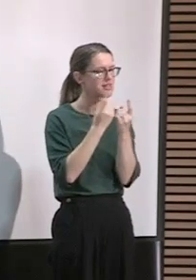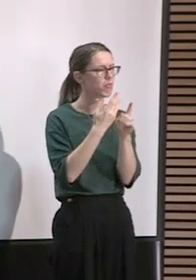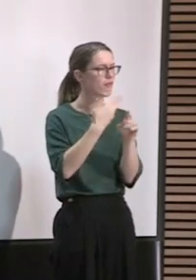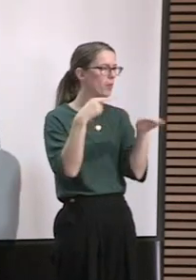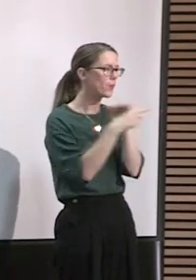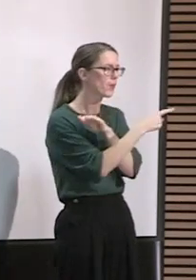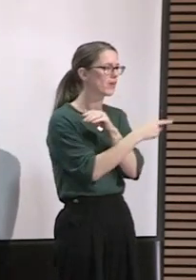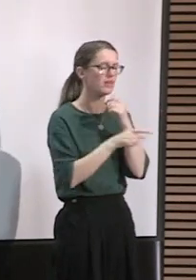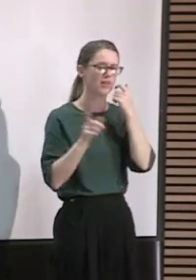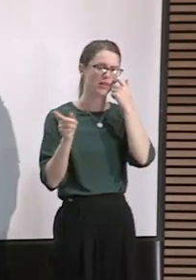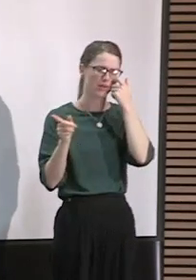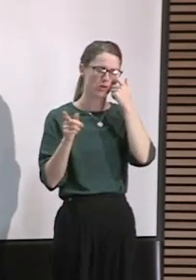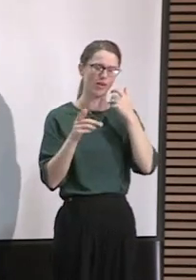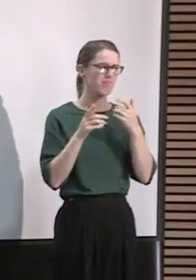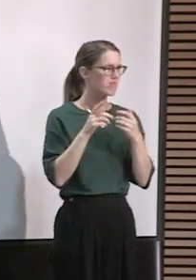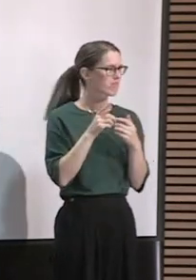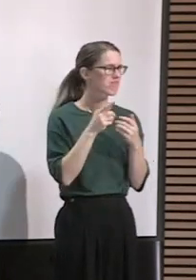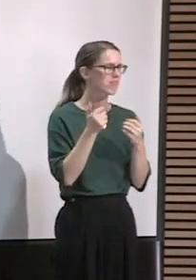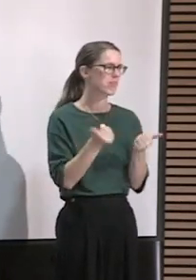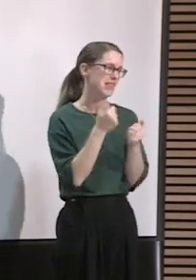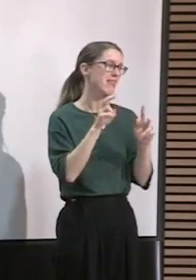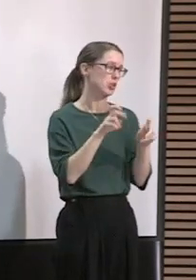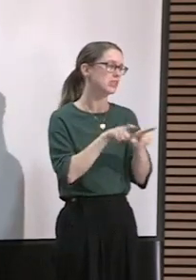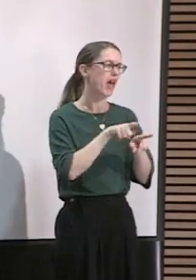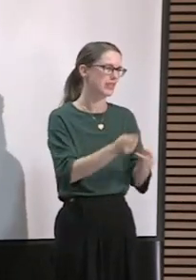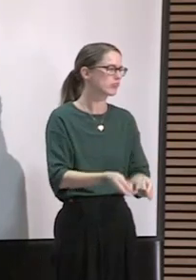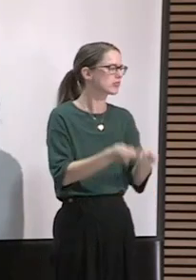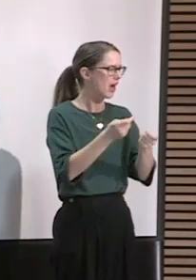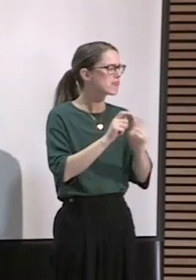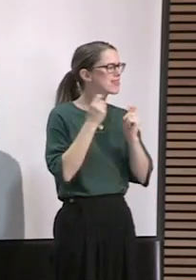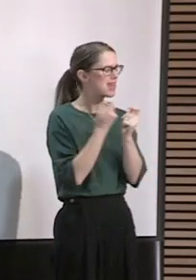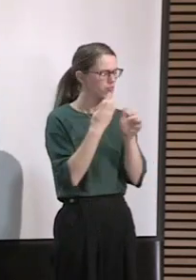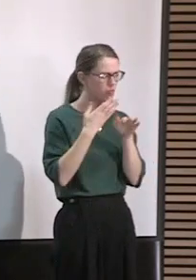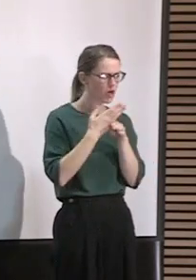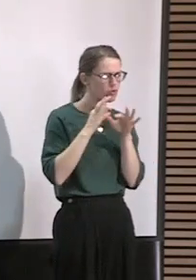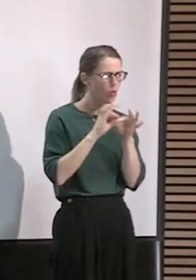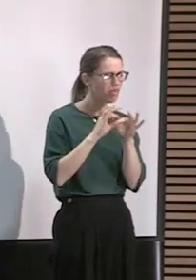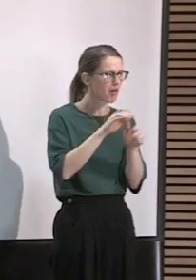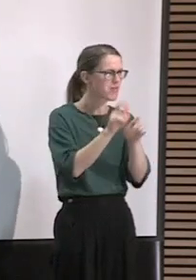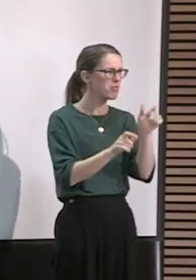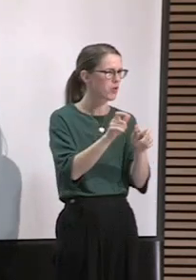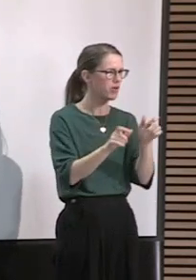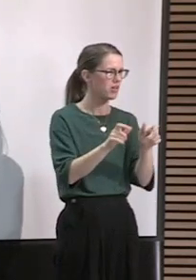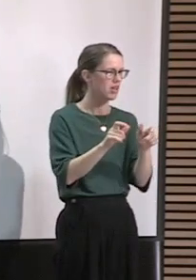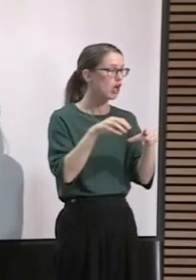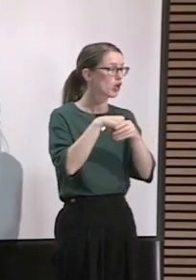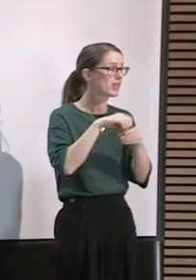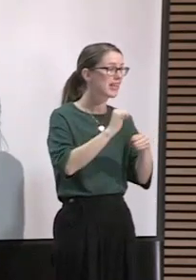to get tested because of my cog." How men -- my dog." How